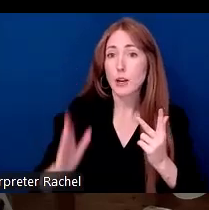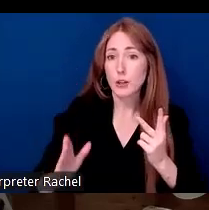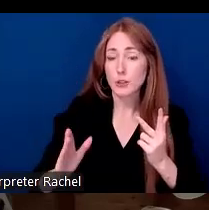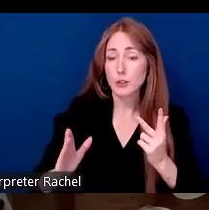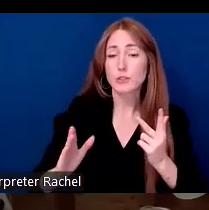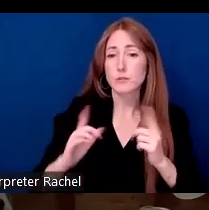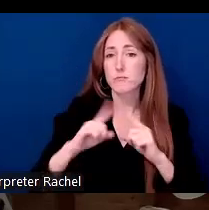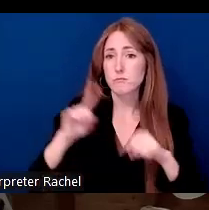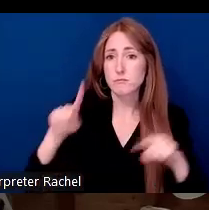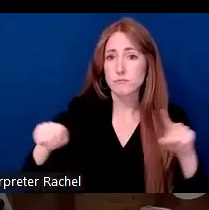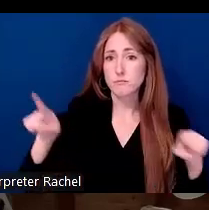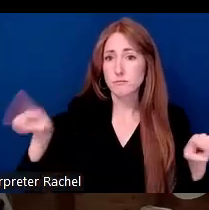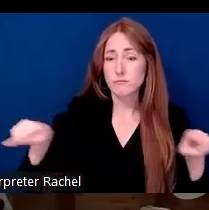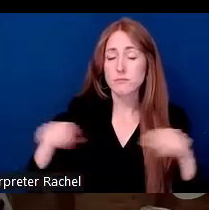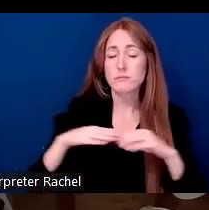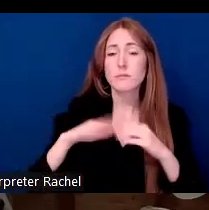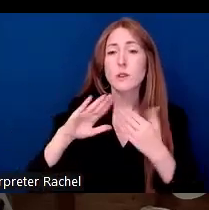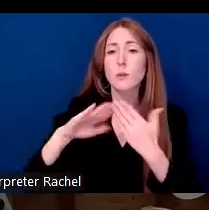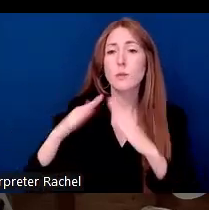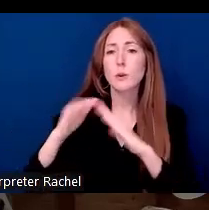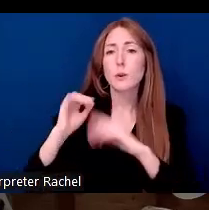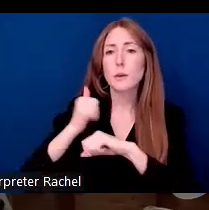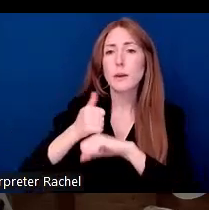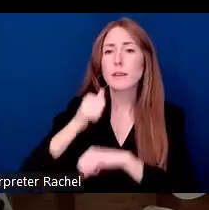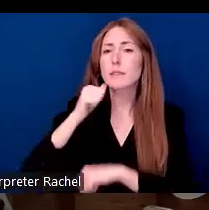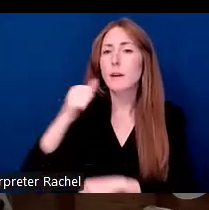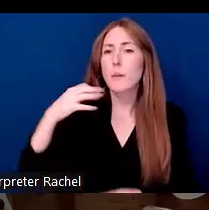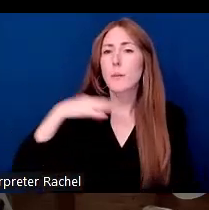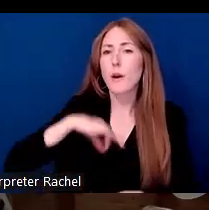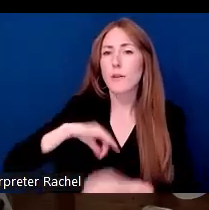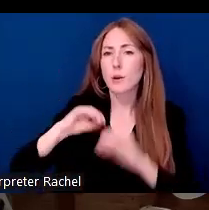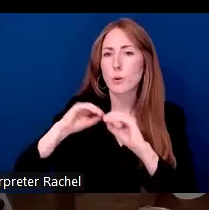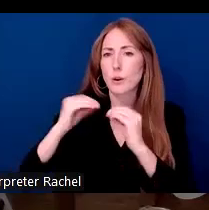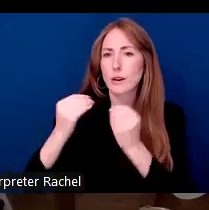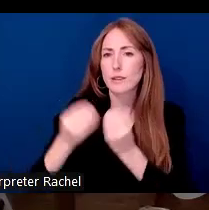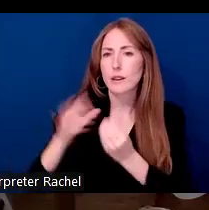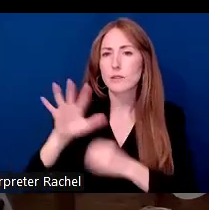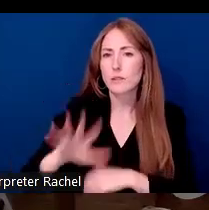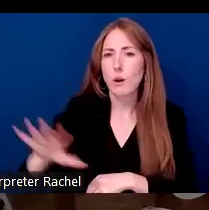and community-based nonprofit organizations across the province that host and administer